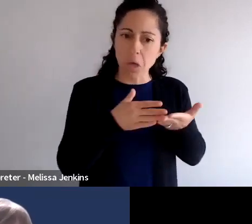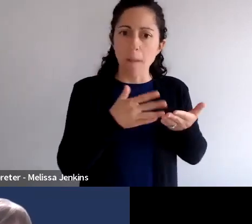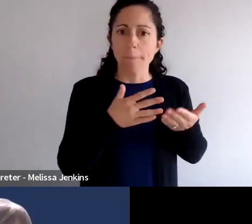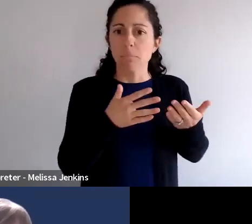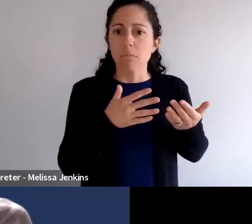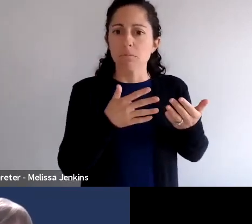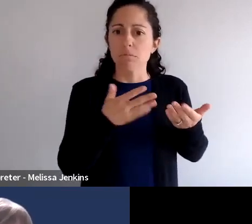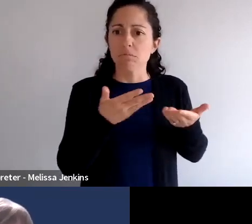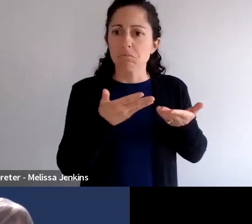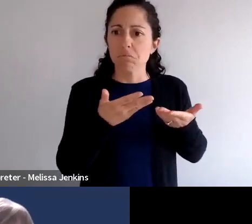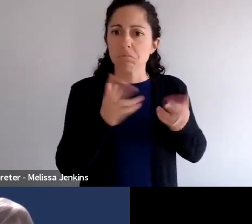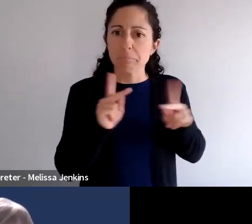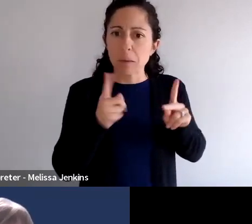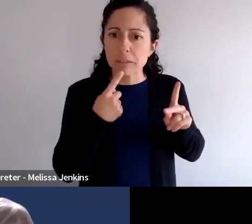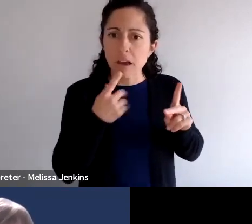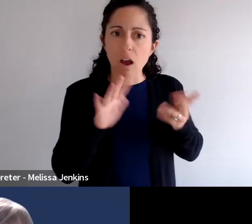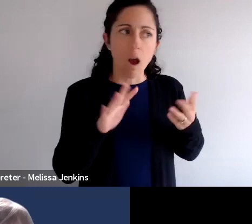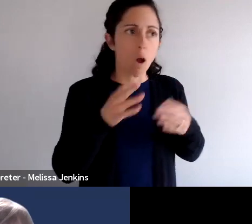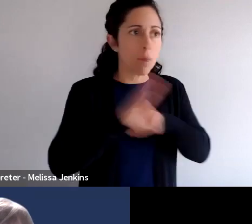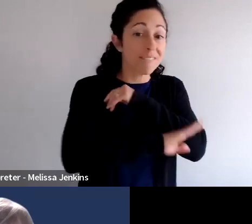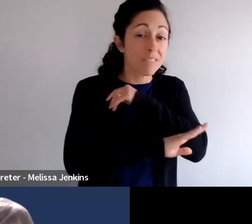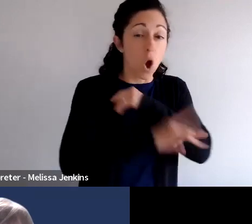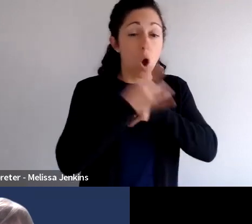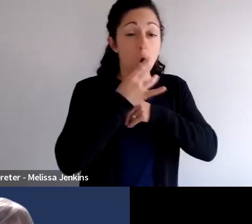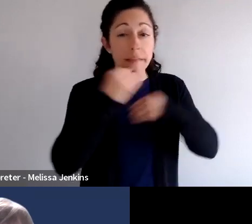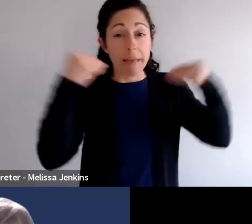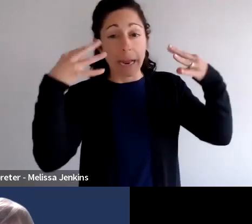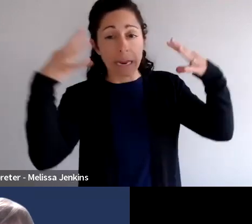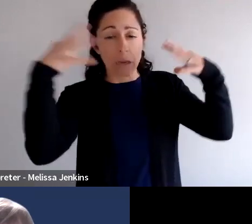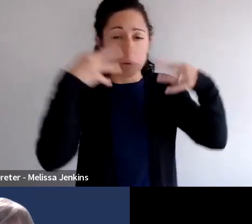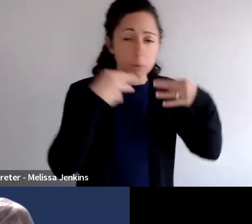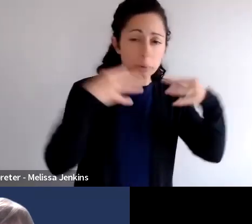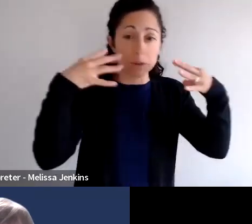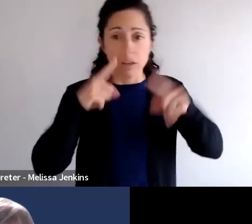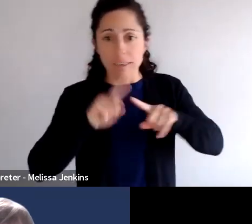um people start to experience Seasonal Affective Disorder, um establishing whether or not those